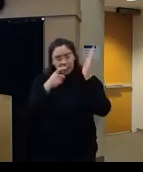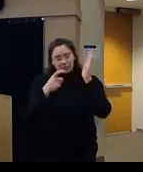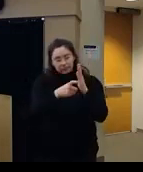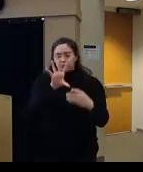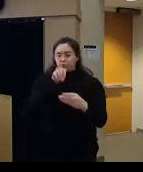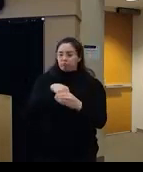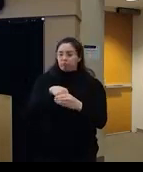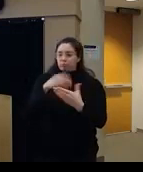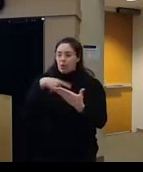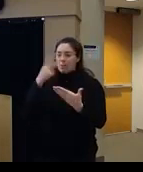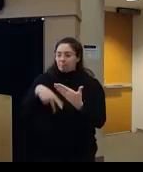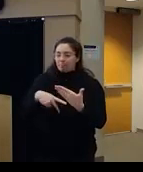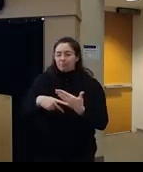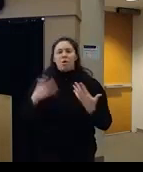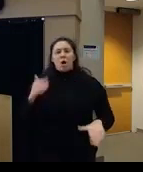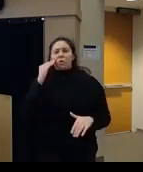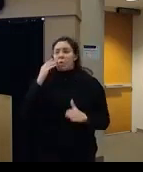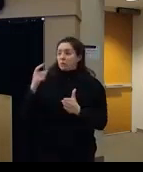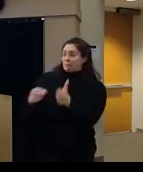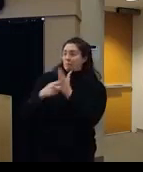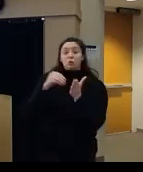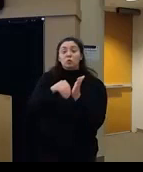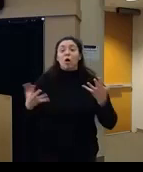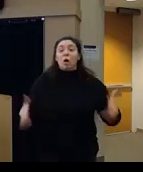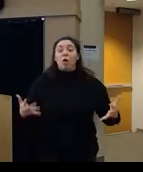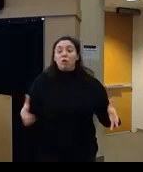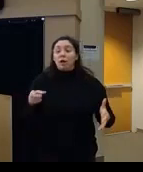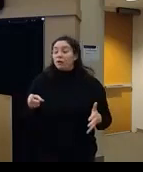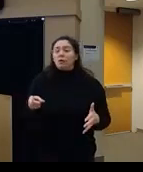um we know there's so many demands on students already that we don't want to have additional